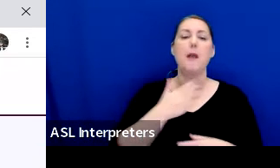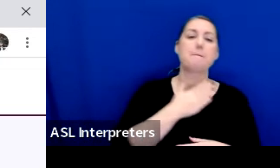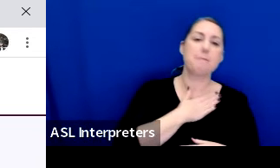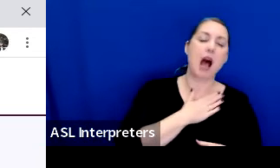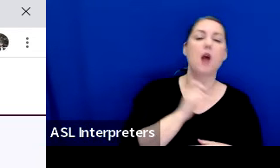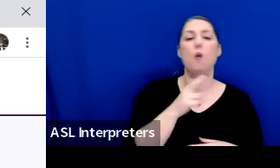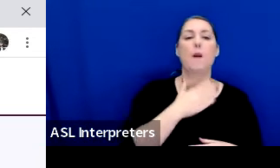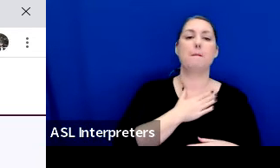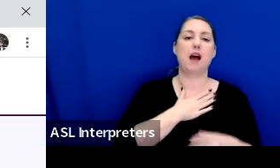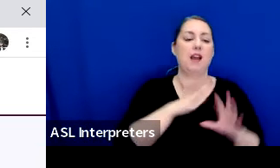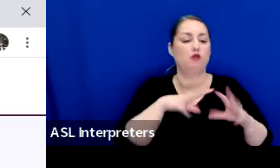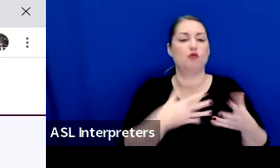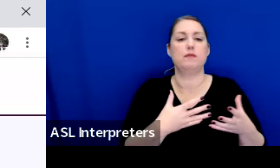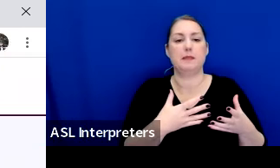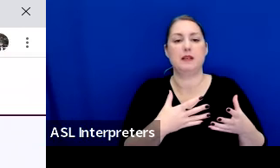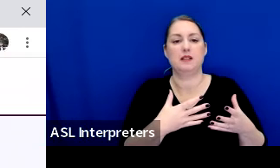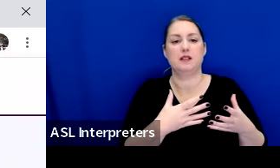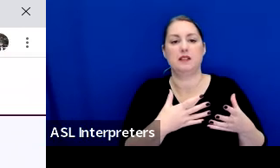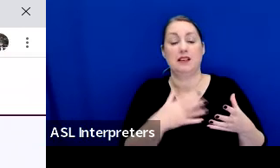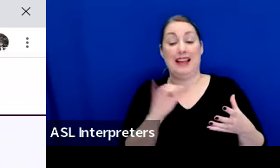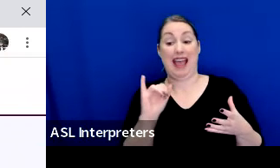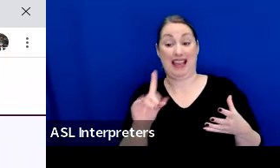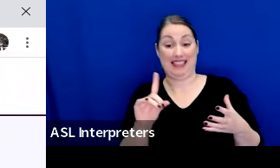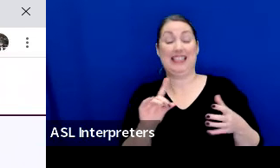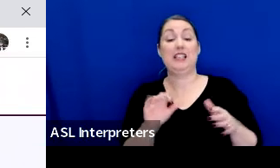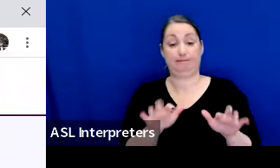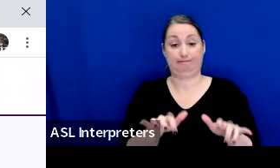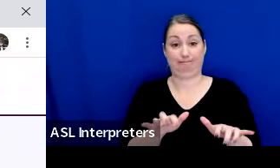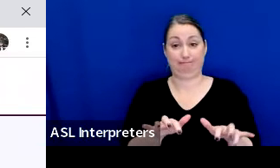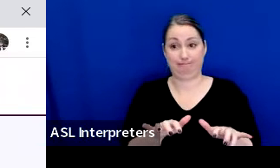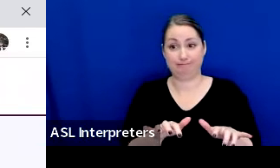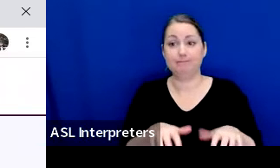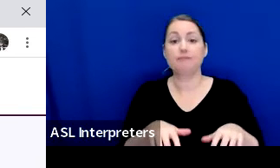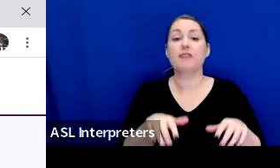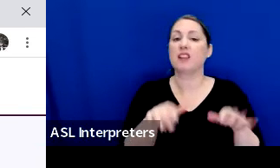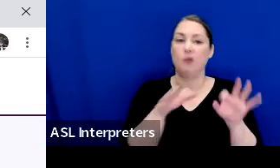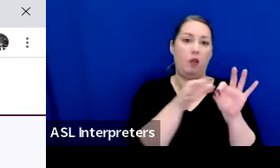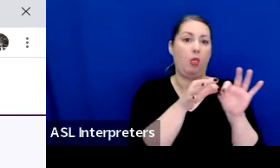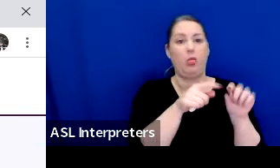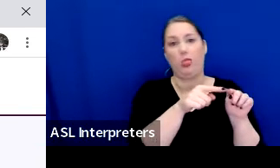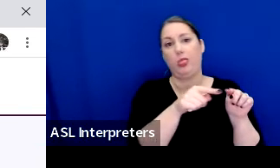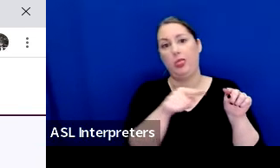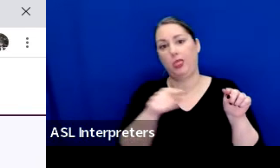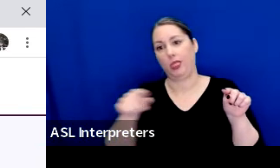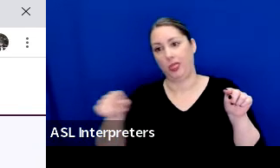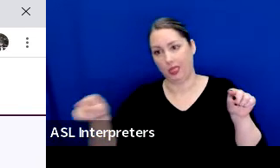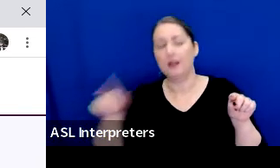You type in the idea and that's going to be some big long. No. And then it'll give you that course.